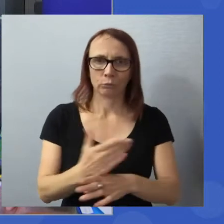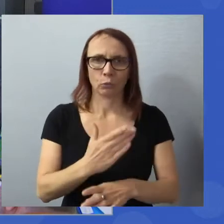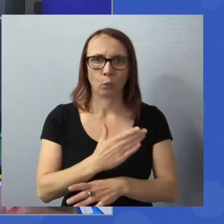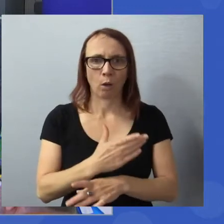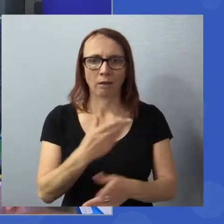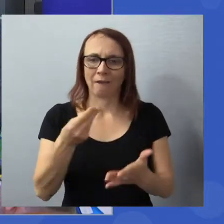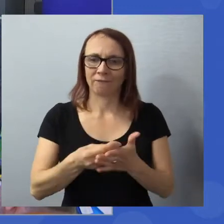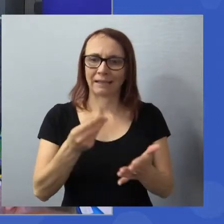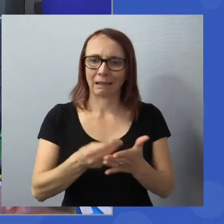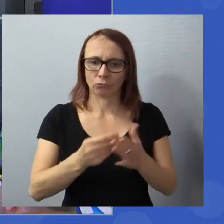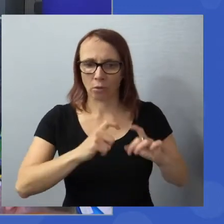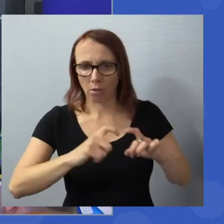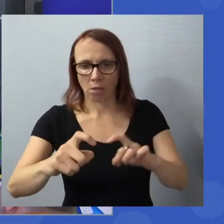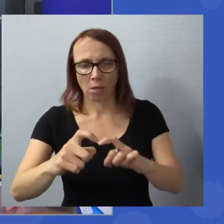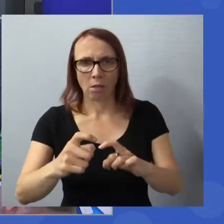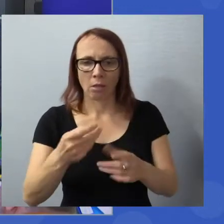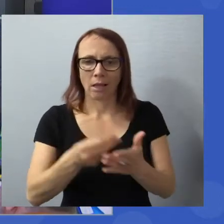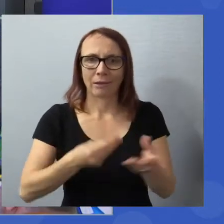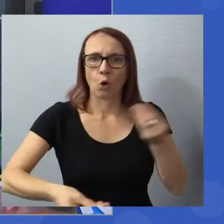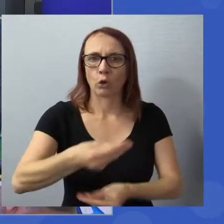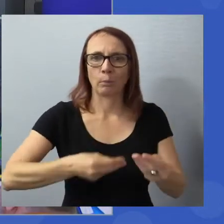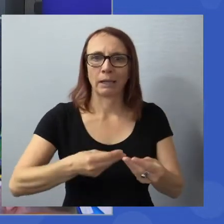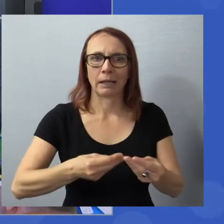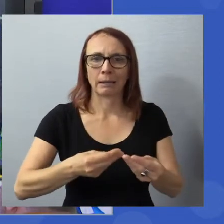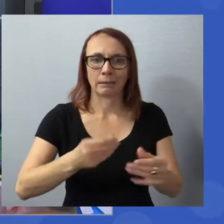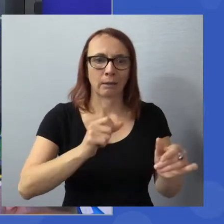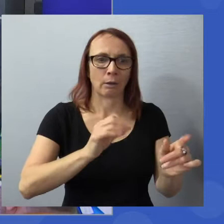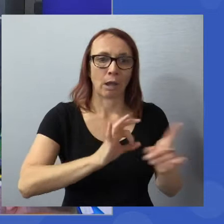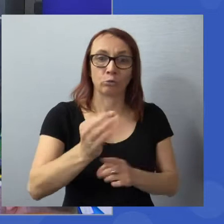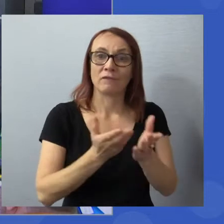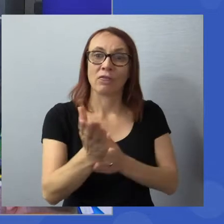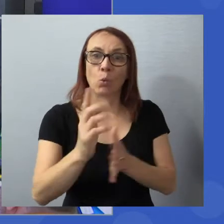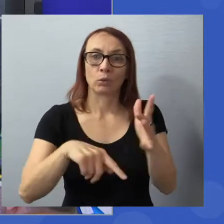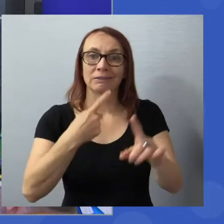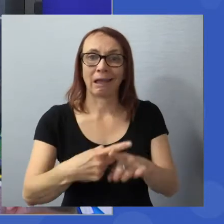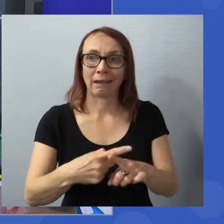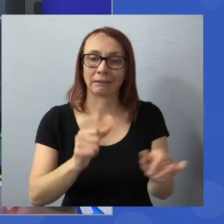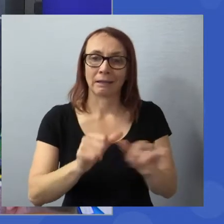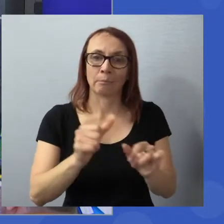benefit to the economy from the tax income that work like US companies